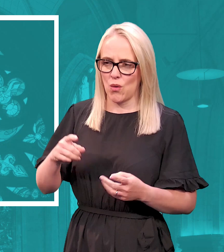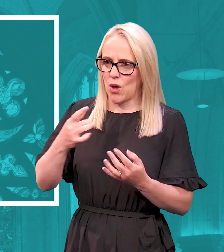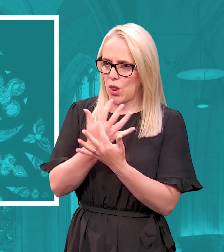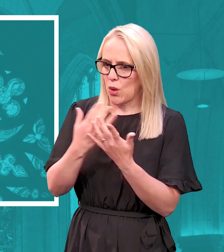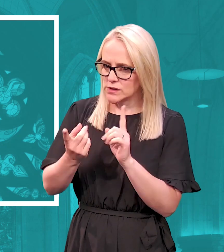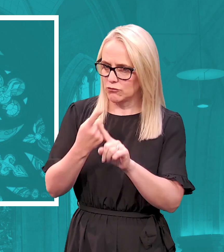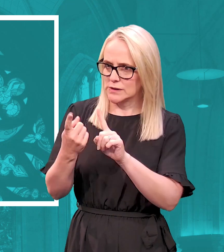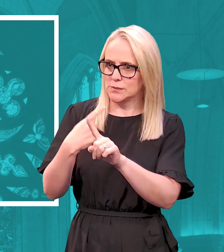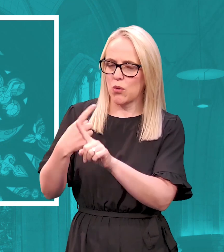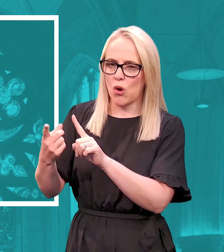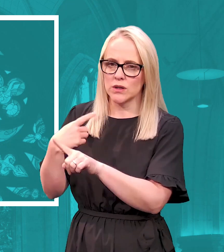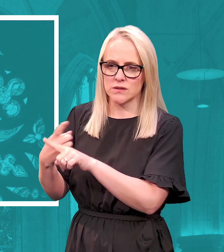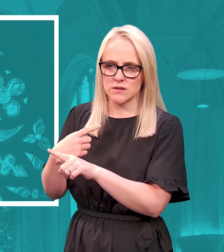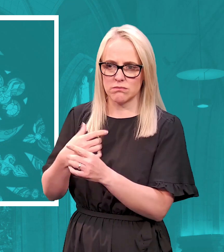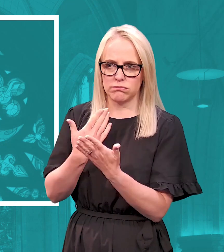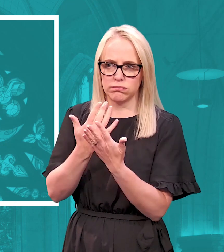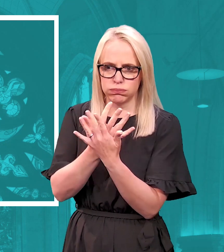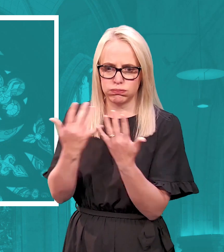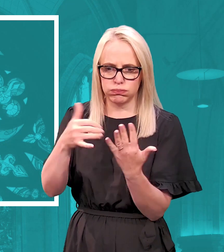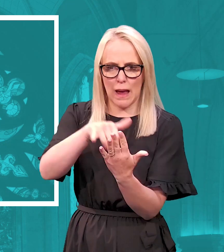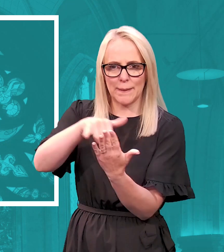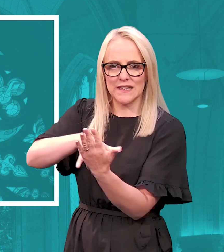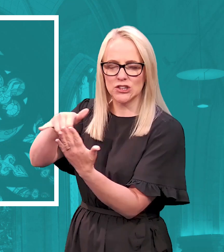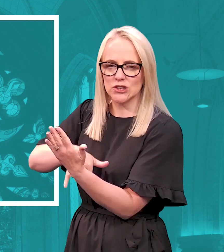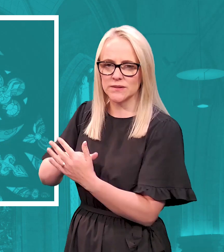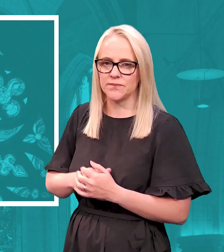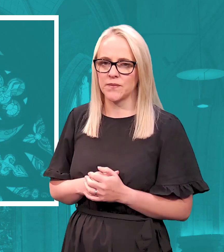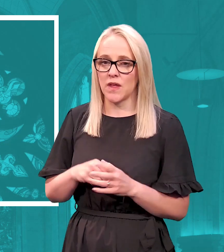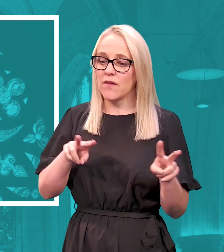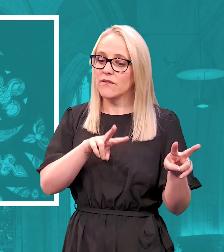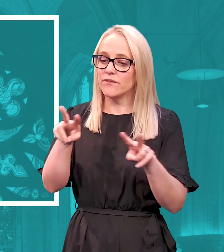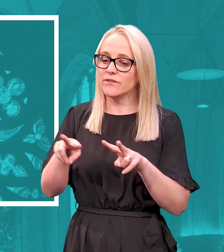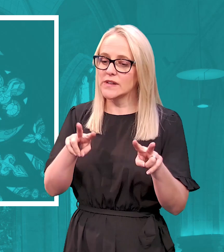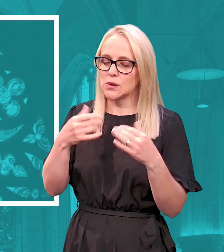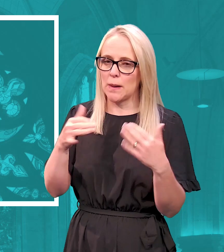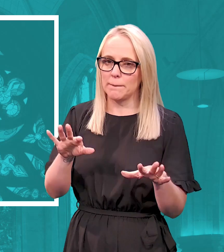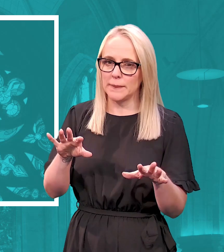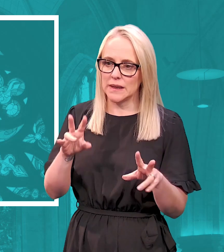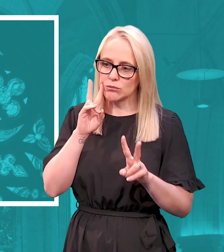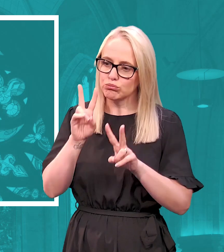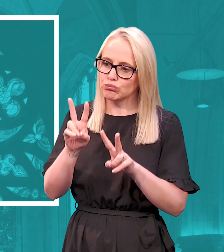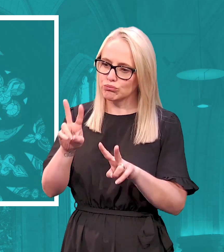in terms of application. The video was reviewed more than 6000 times